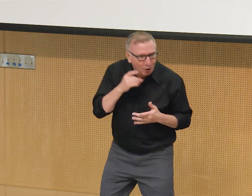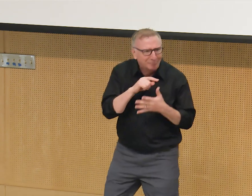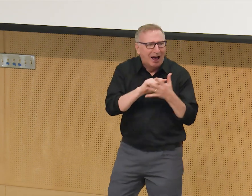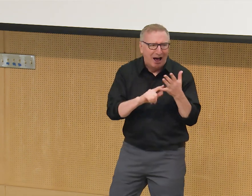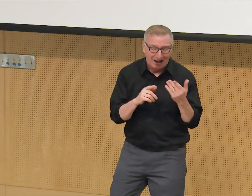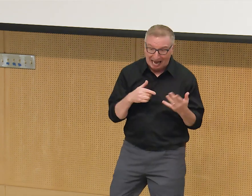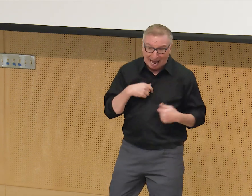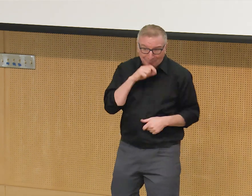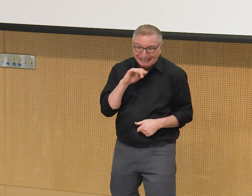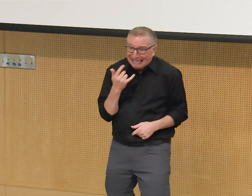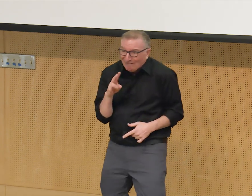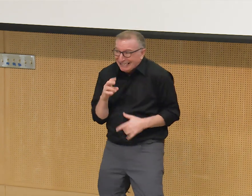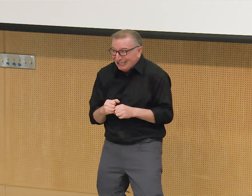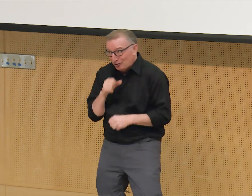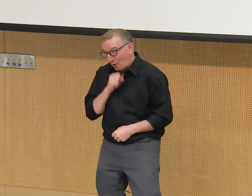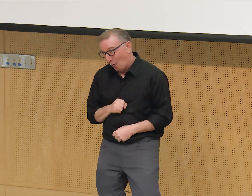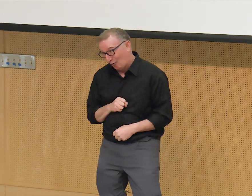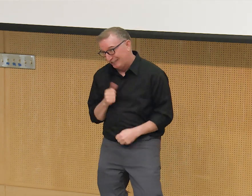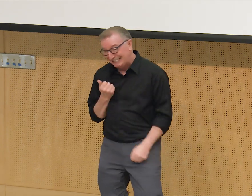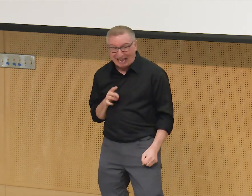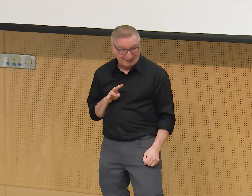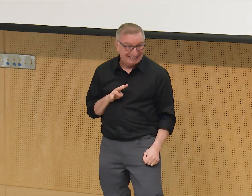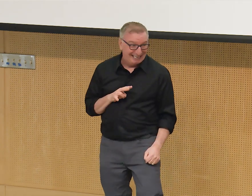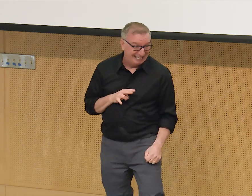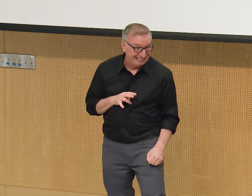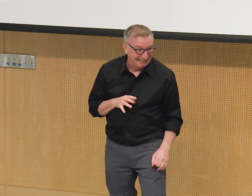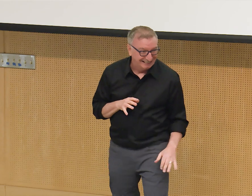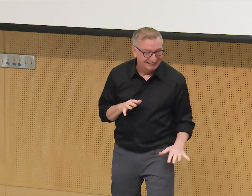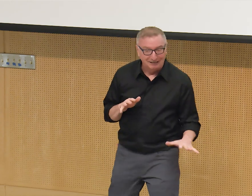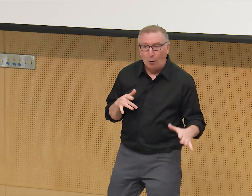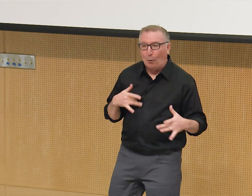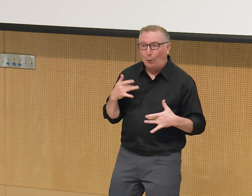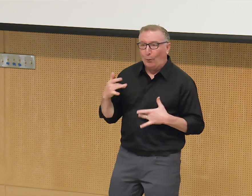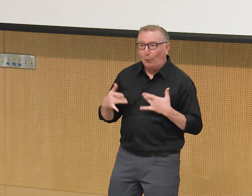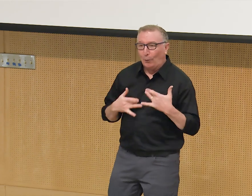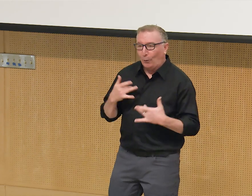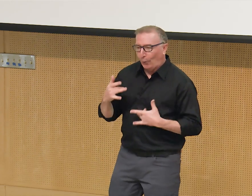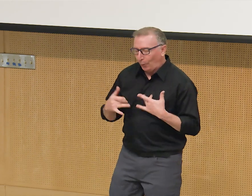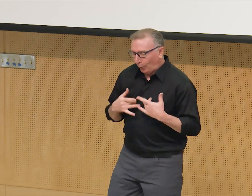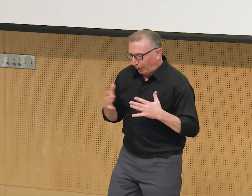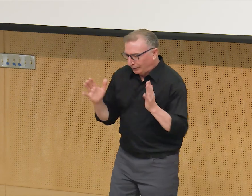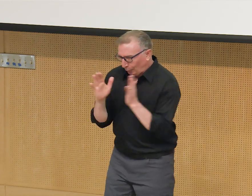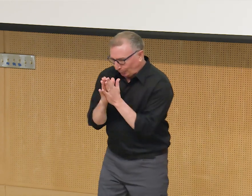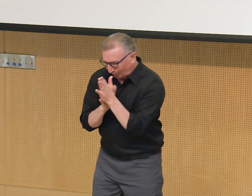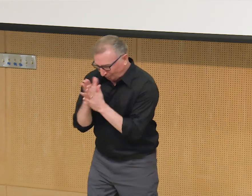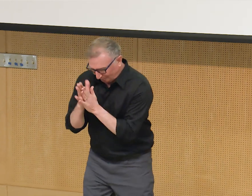I got to live on campus and I was 17. So, that was thrilling for me.